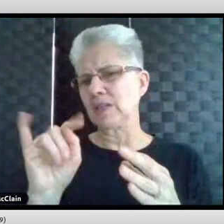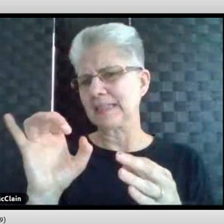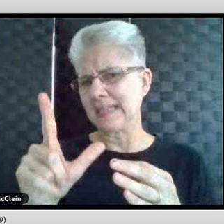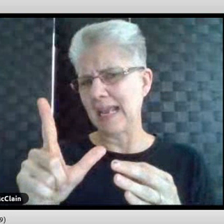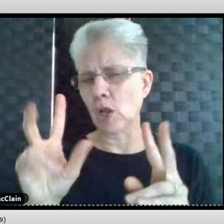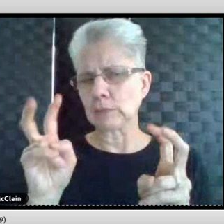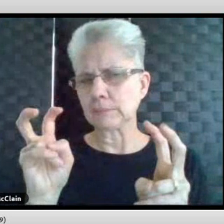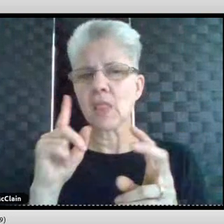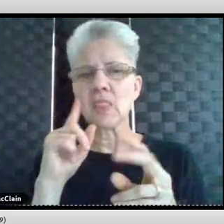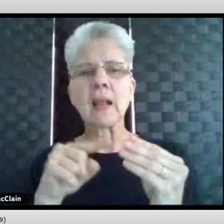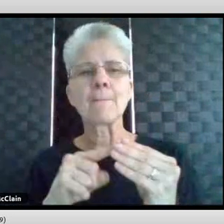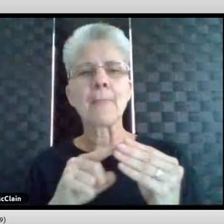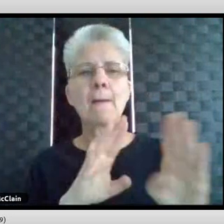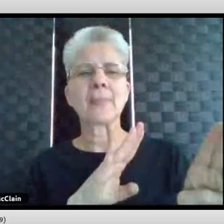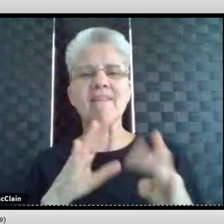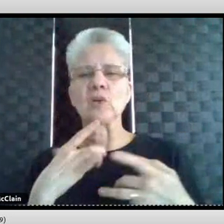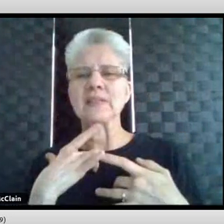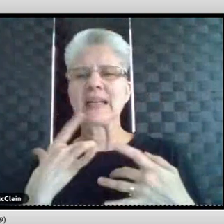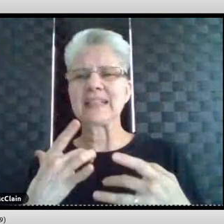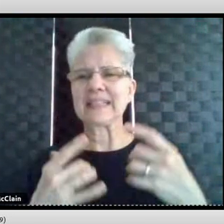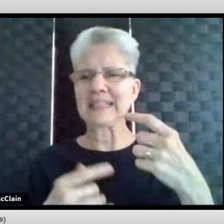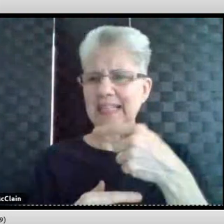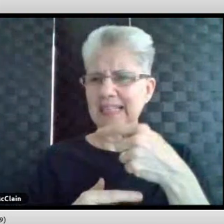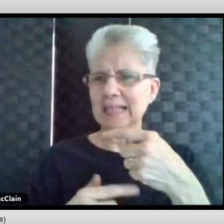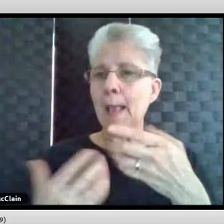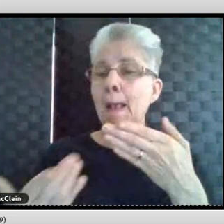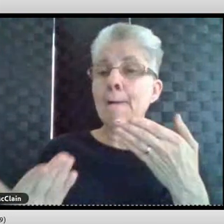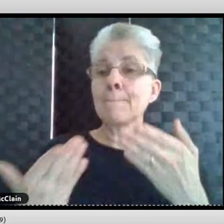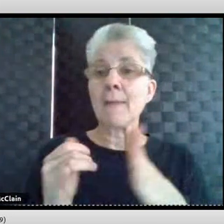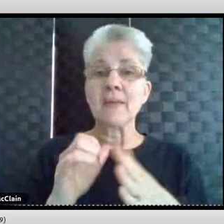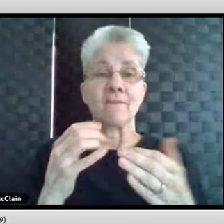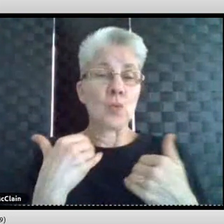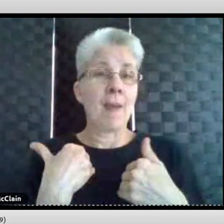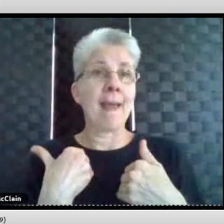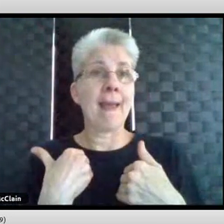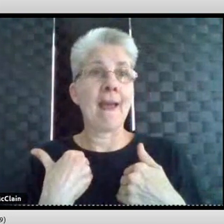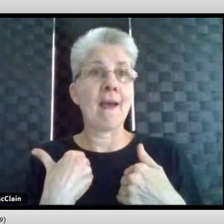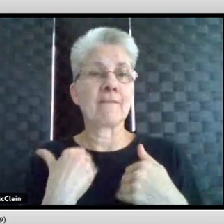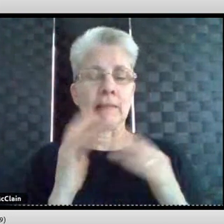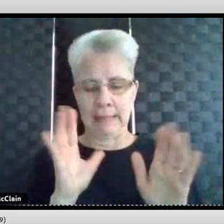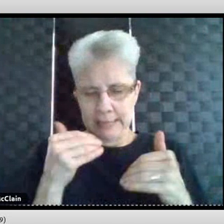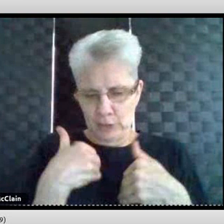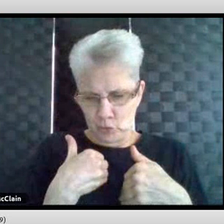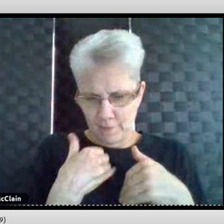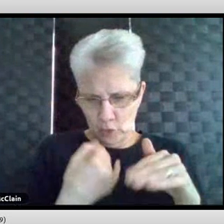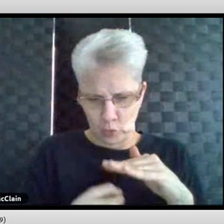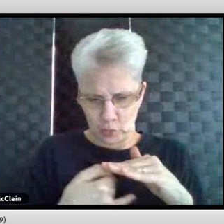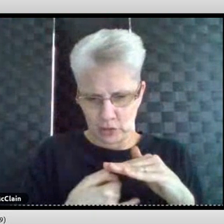think about behavioral tendencies. Maybe if you have introverts, and I know you do, introverts